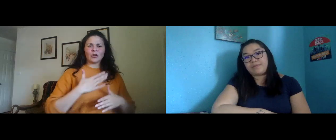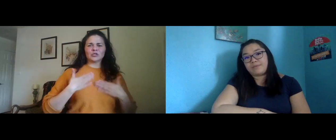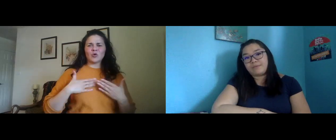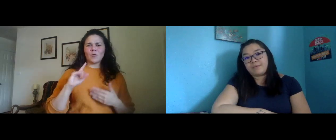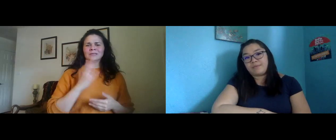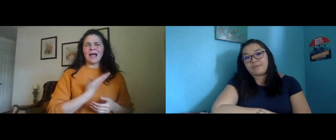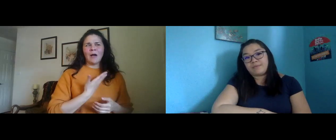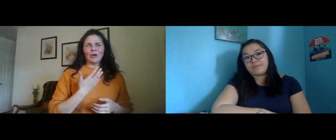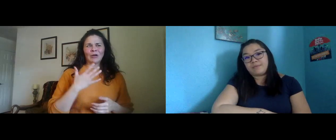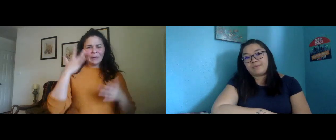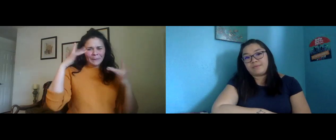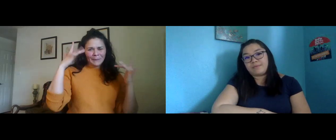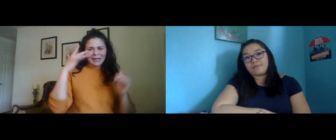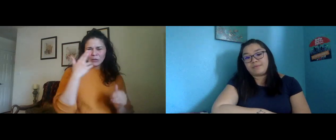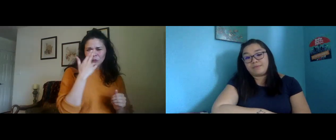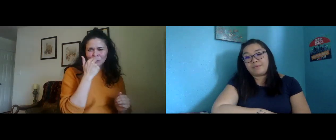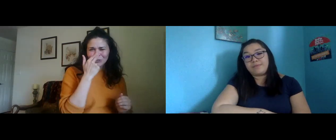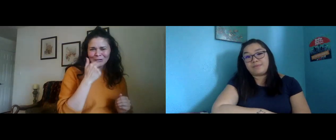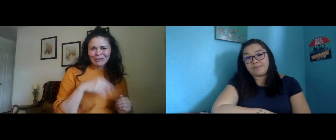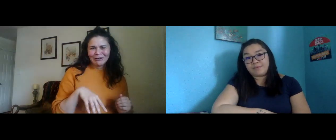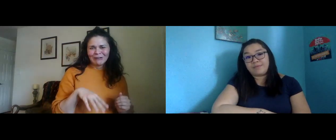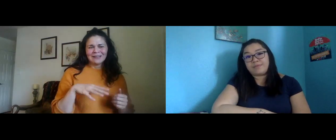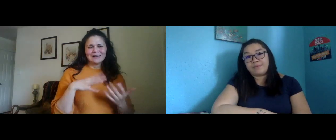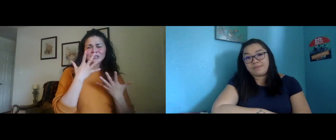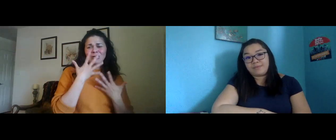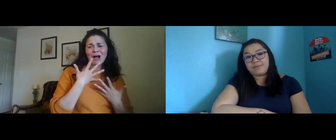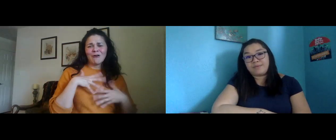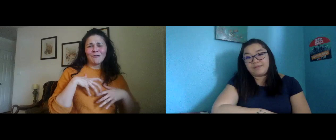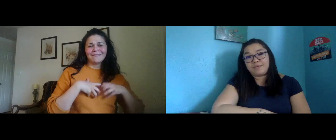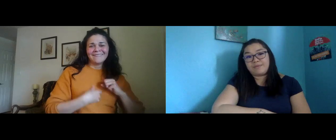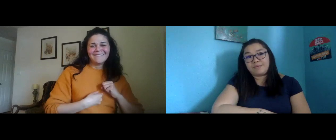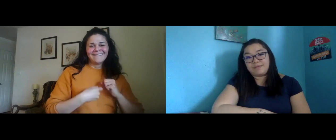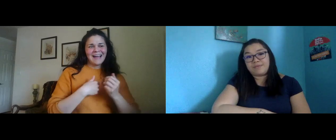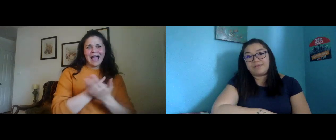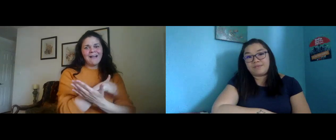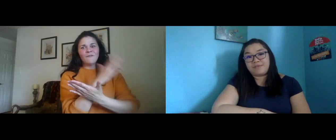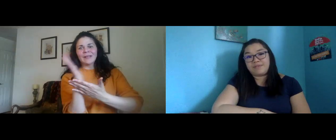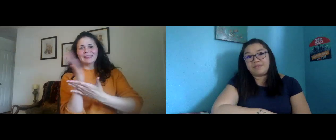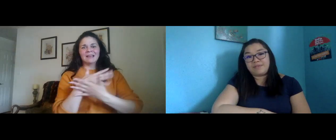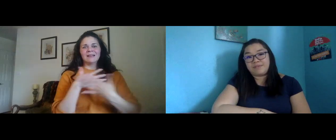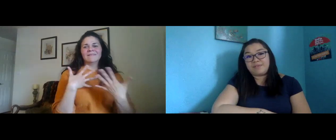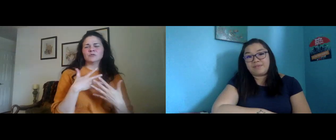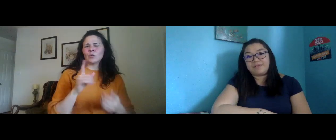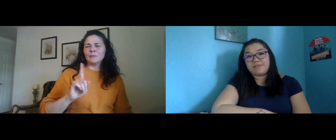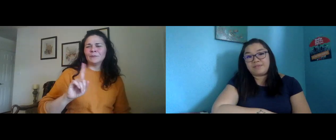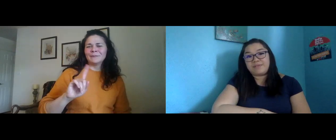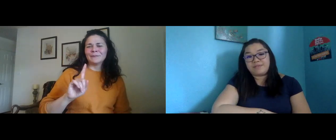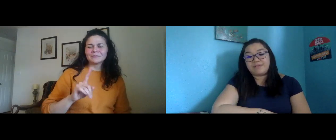joy, sense of humor, sorrow, grief, all feelings along the spectrum---fear. Where are these stories?